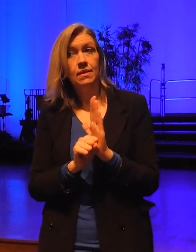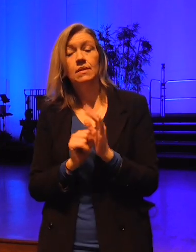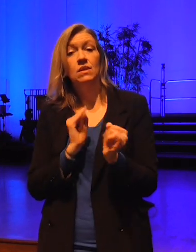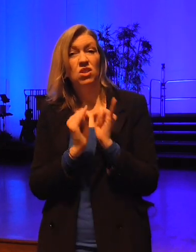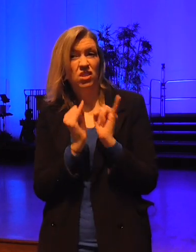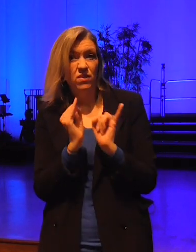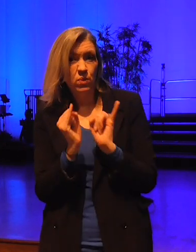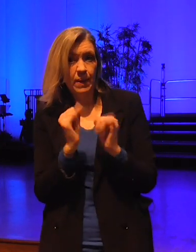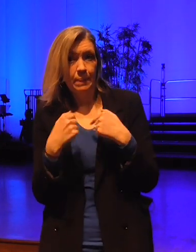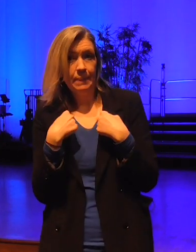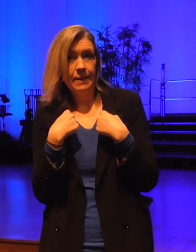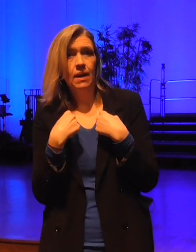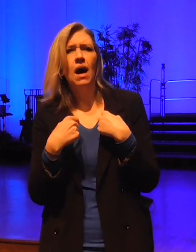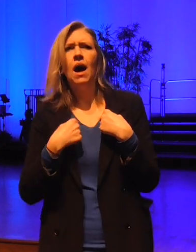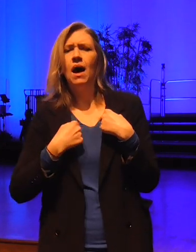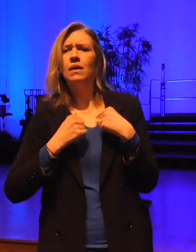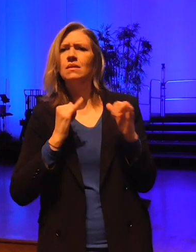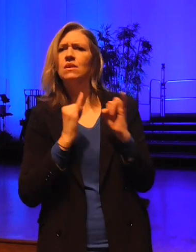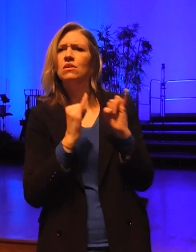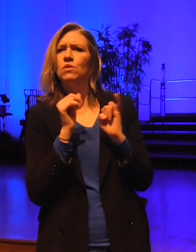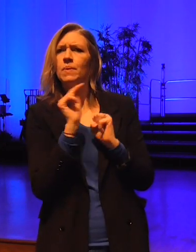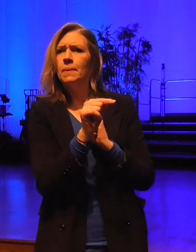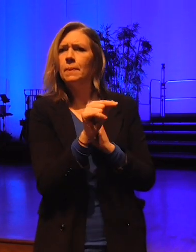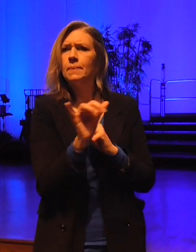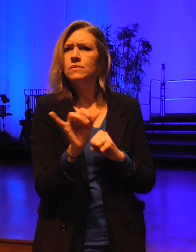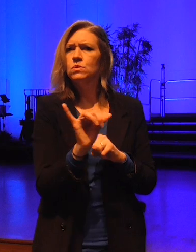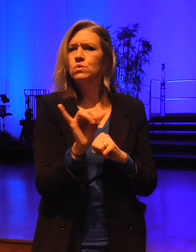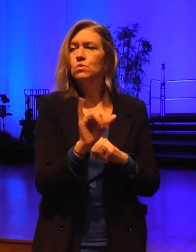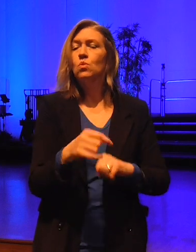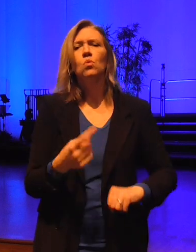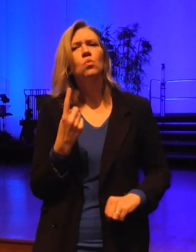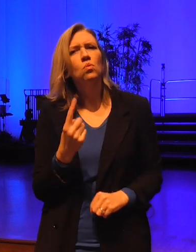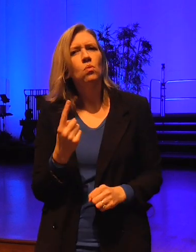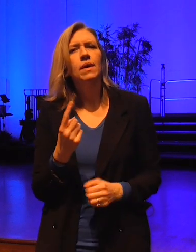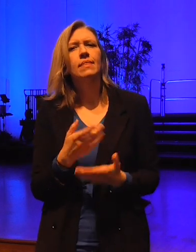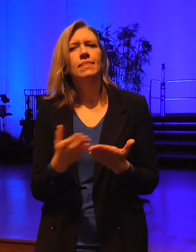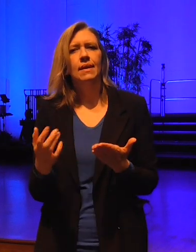but I was interviewing him in a way too and there was one thing in particular I was looking for and